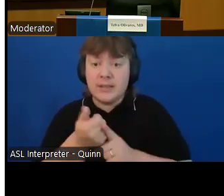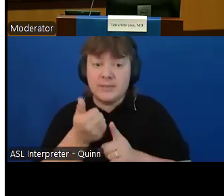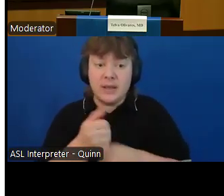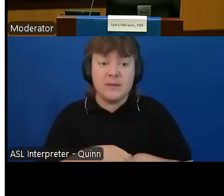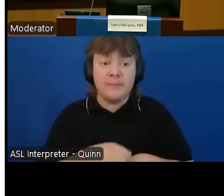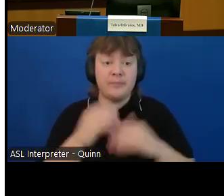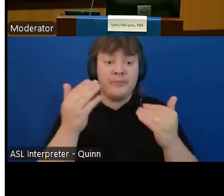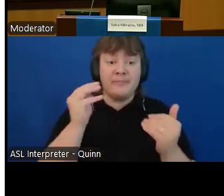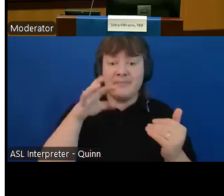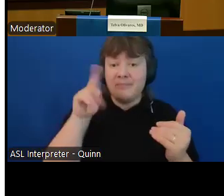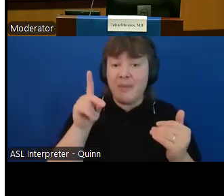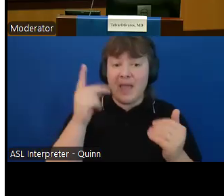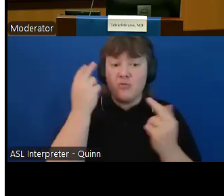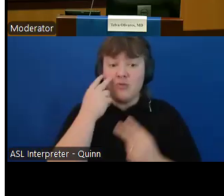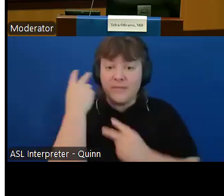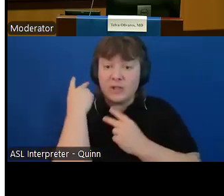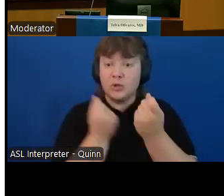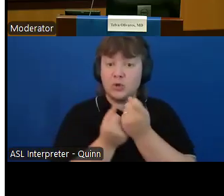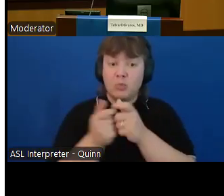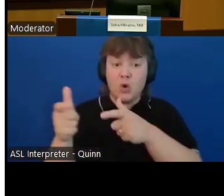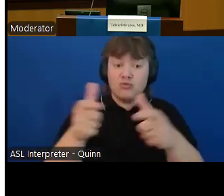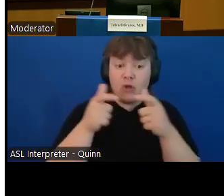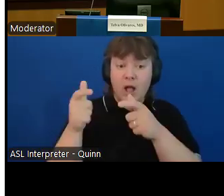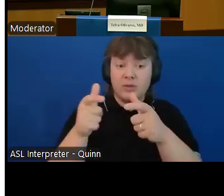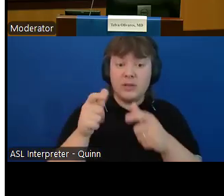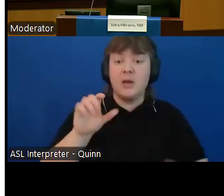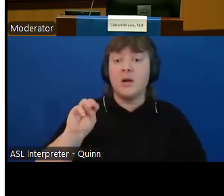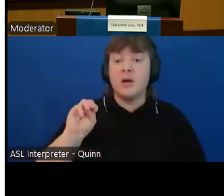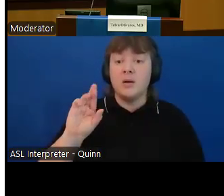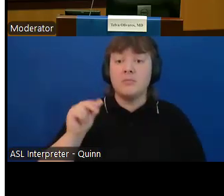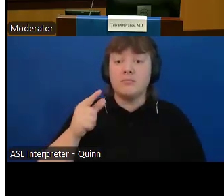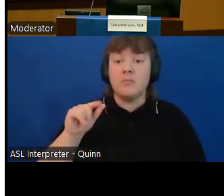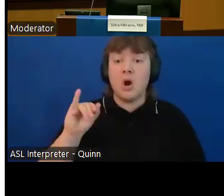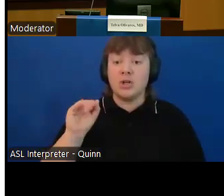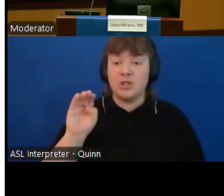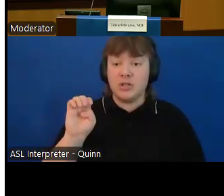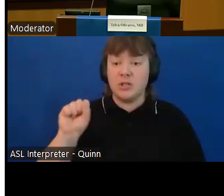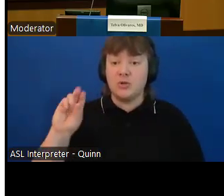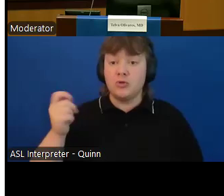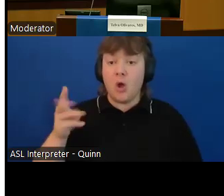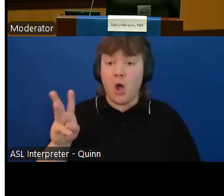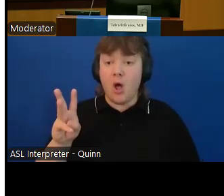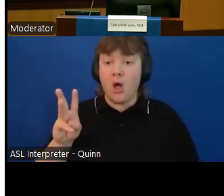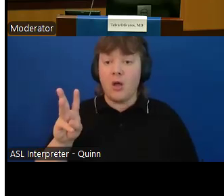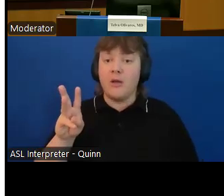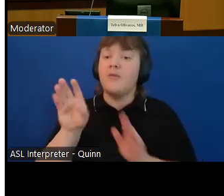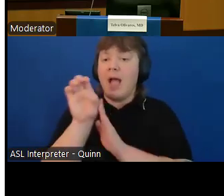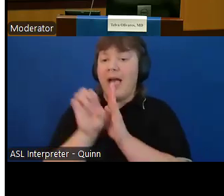and support rounds that Margie Shaw in ethics is hosting on the first Thursdays of each month on